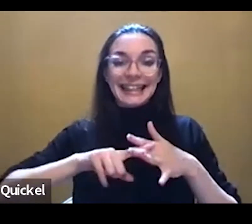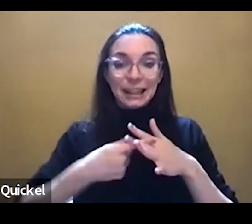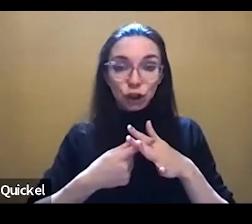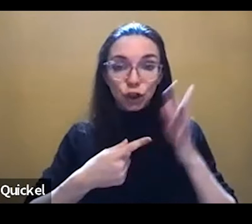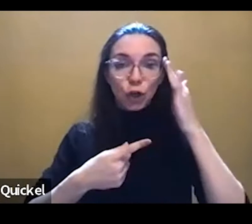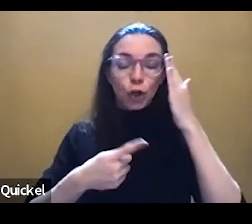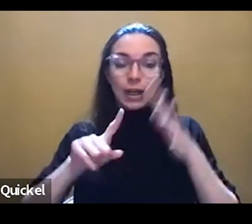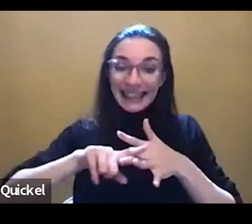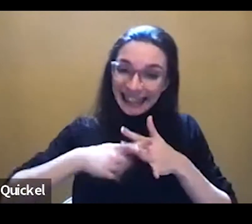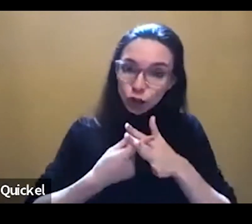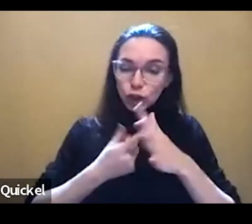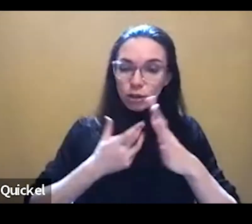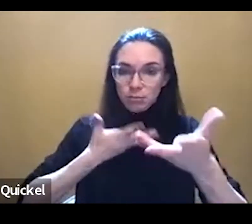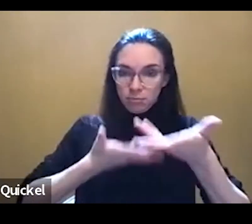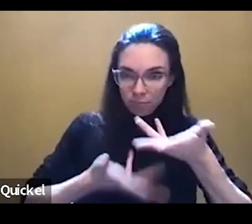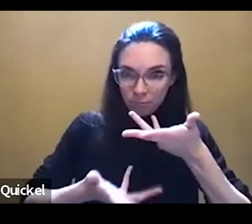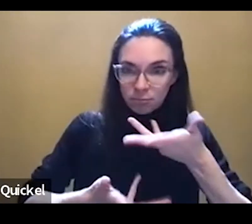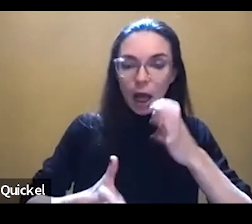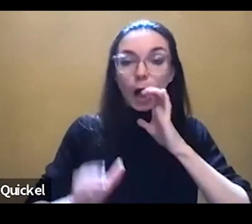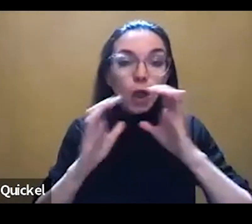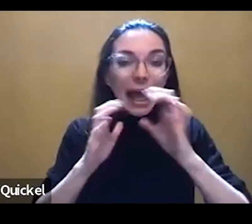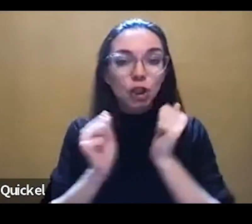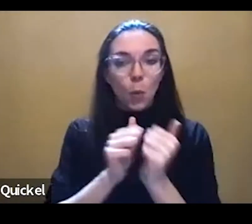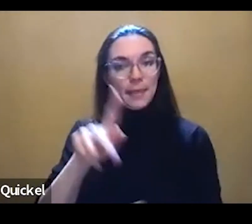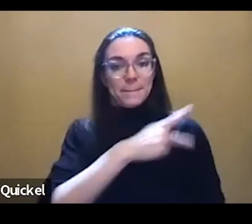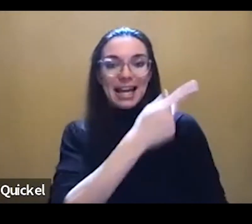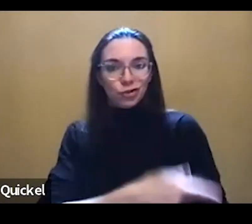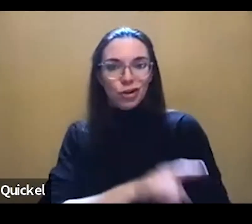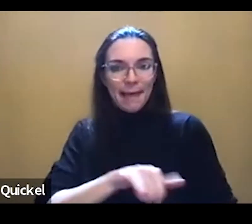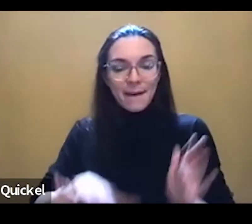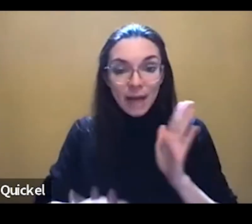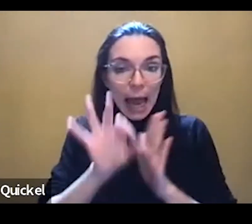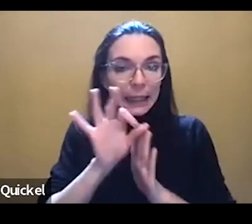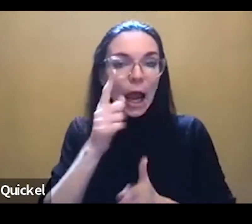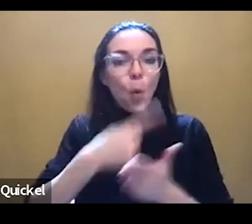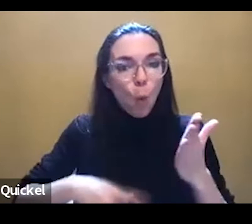communication with a patient that finding out what accommodations, including